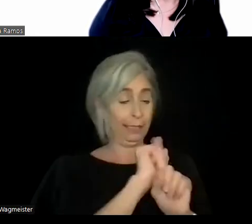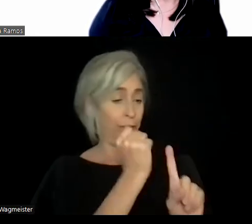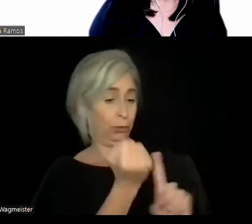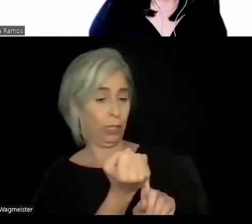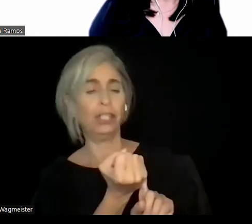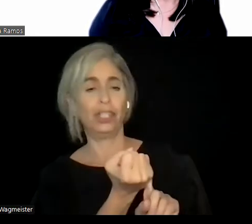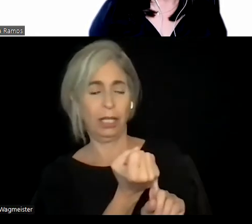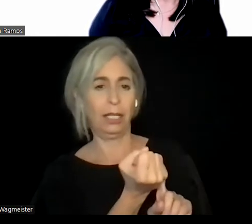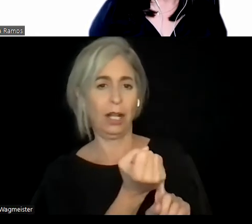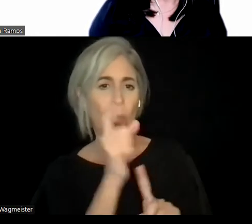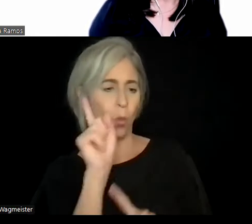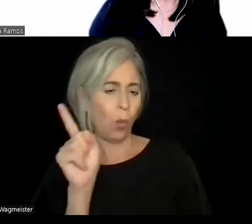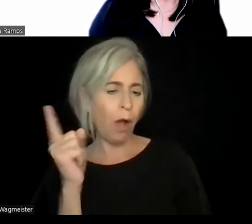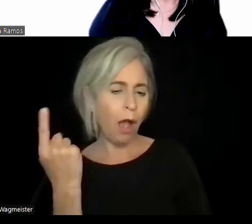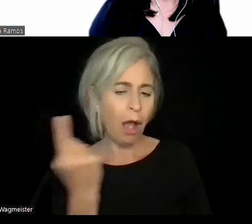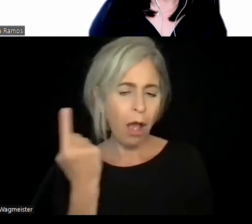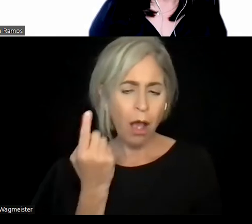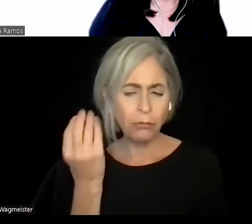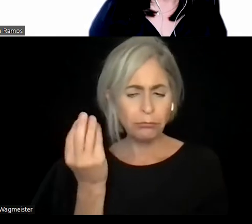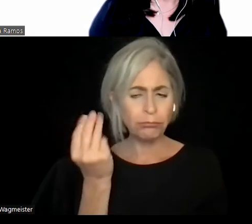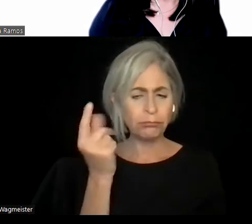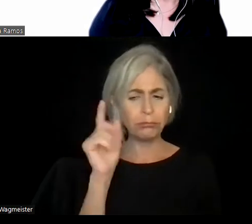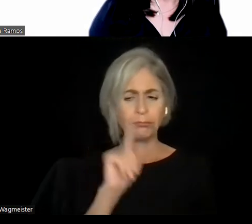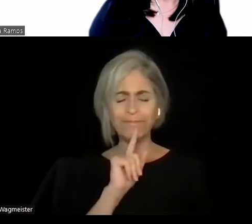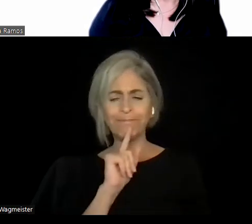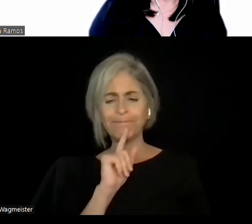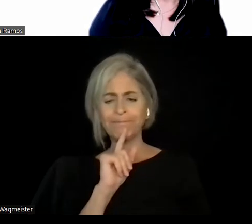laboratory isn't worried about